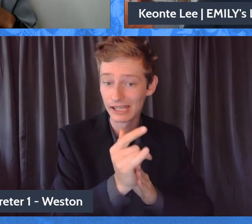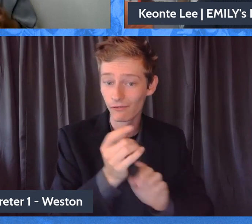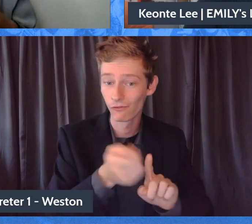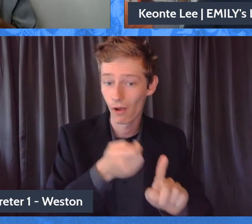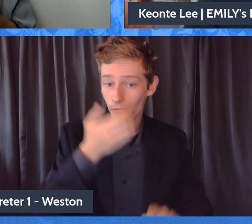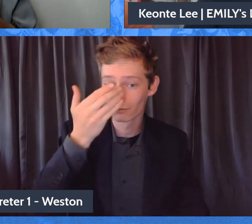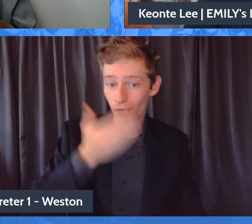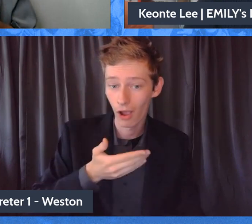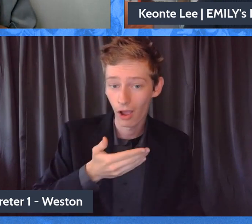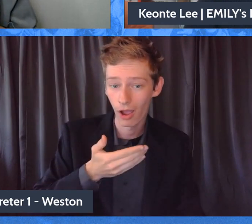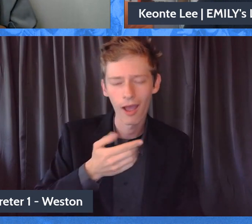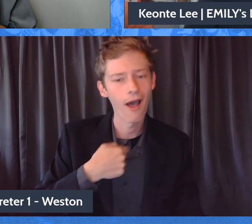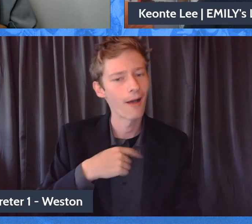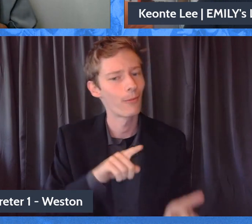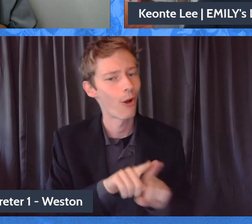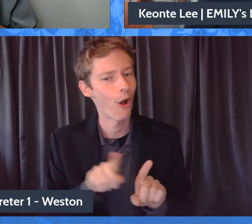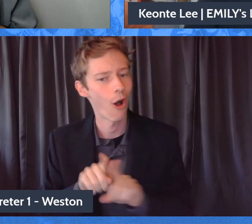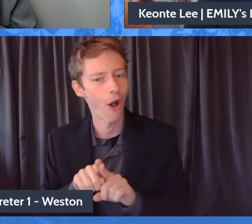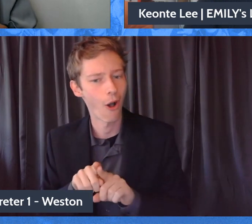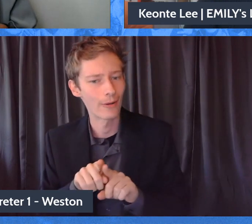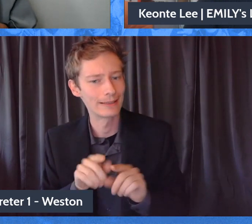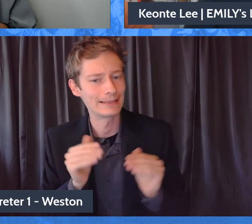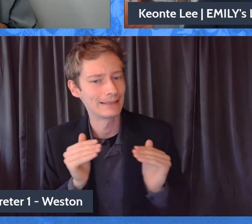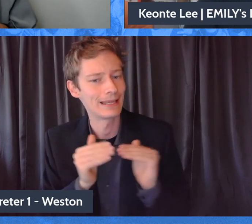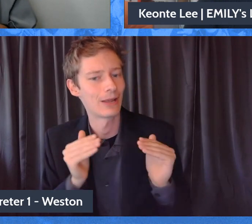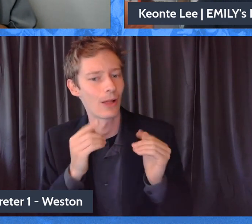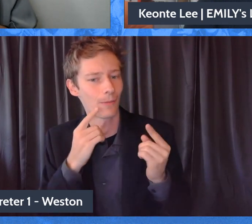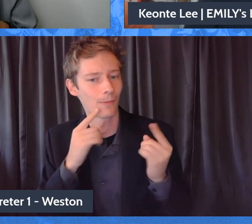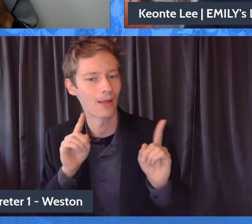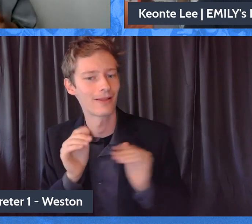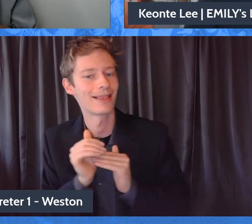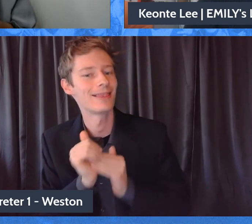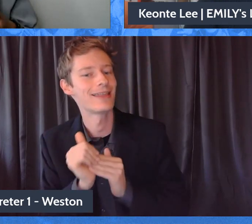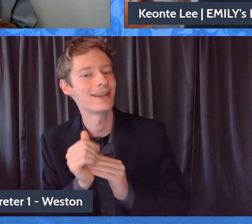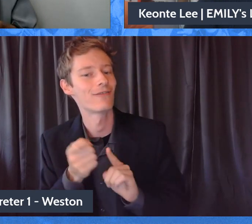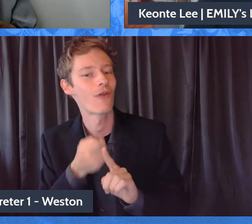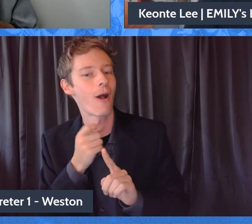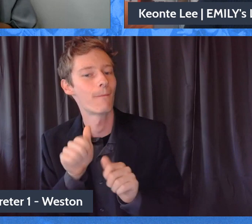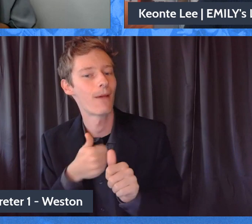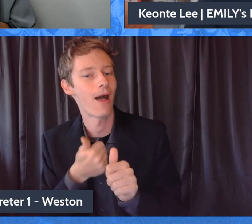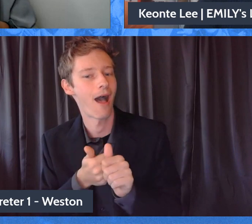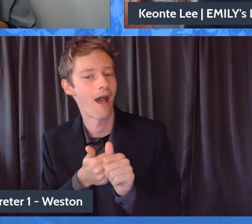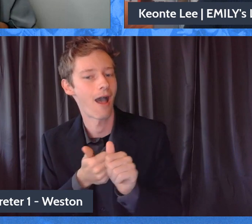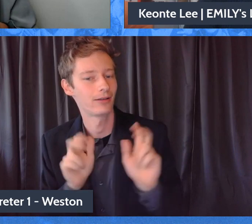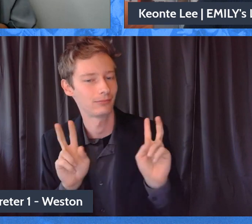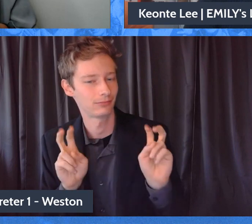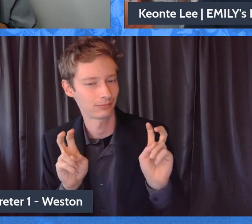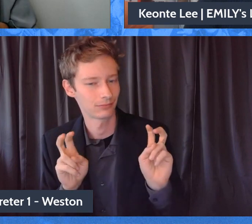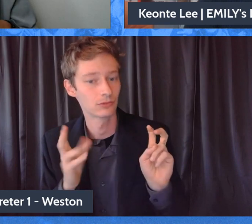just as effective leading from behind. And so learning to work with others to be effective,